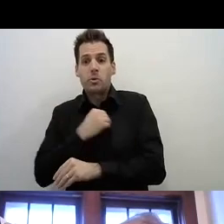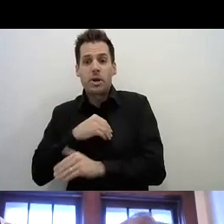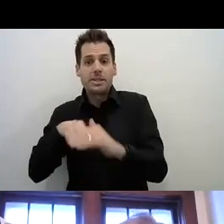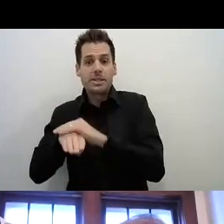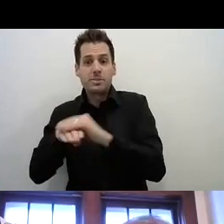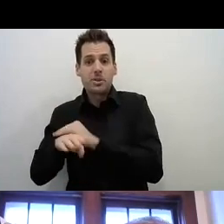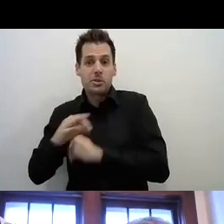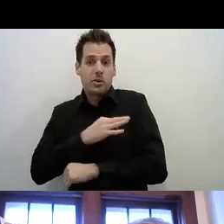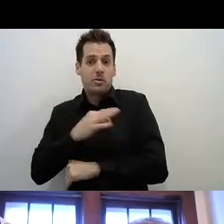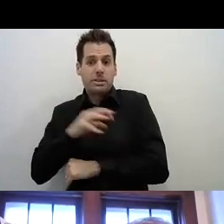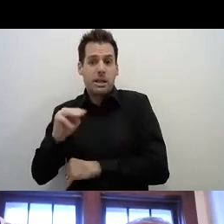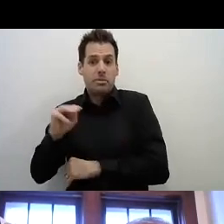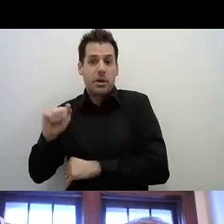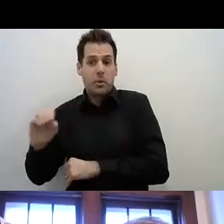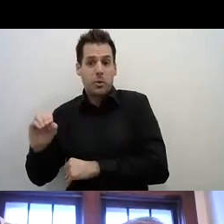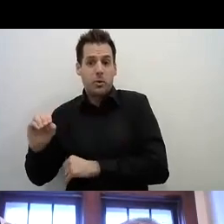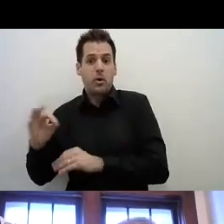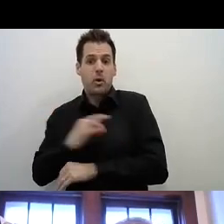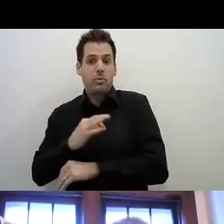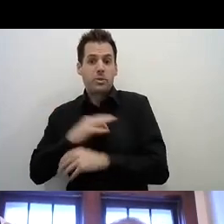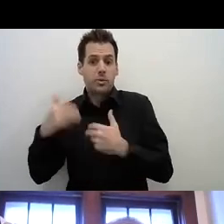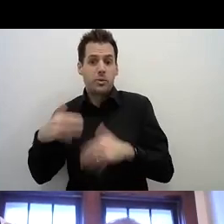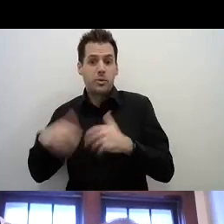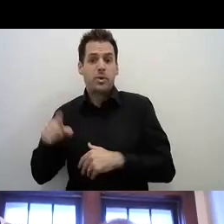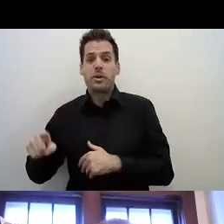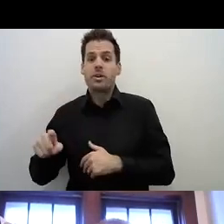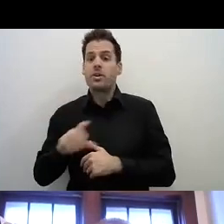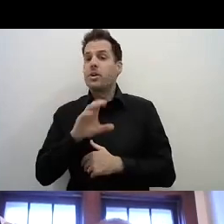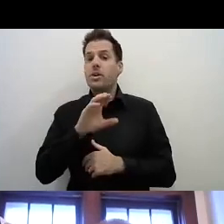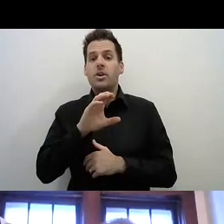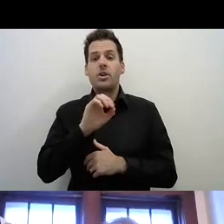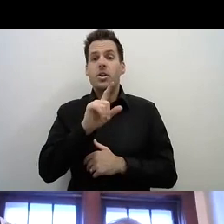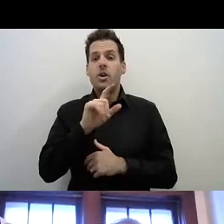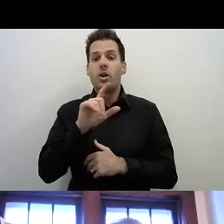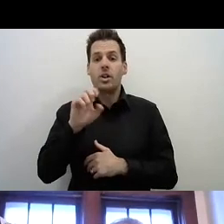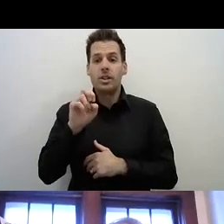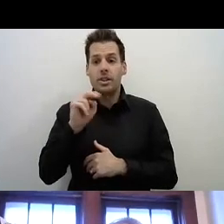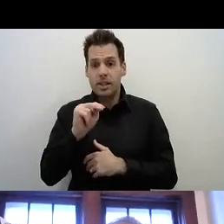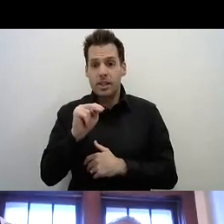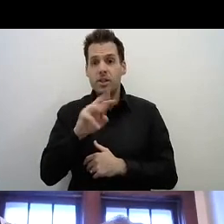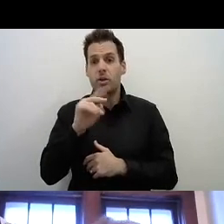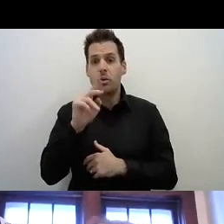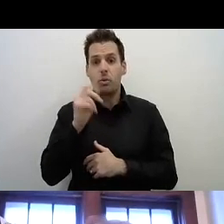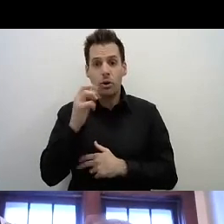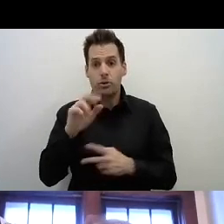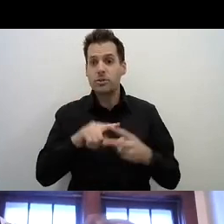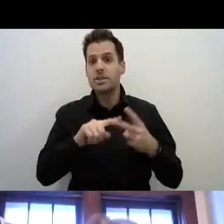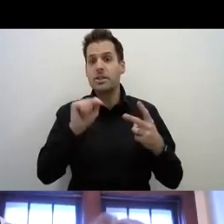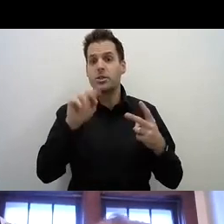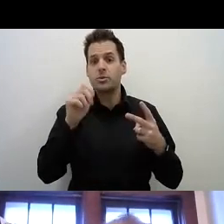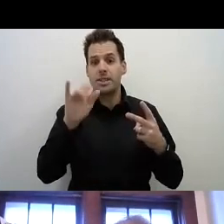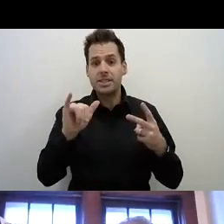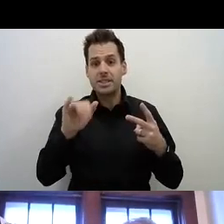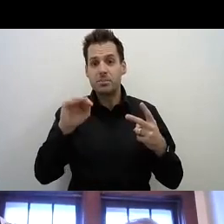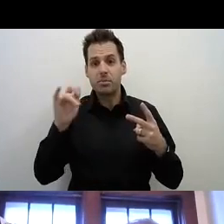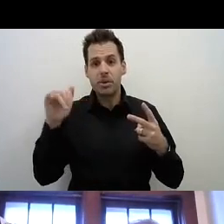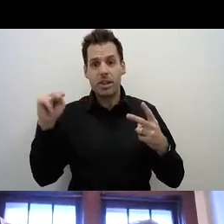includes uh colleen waters erica vass emily walker tracy mcmillan our intern drew weber